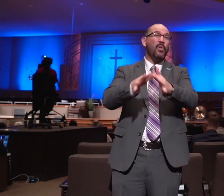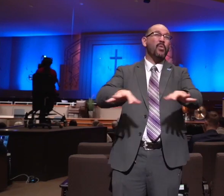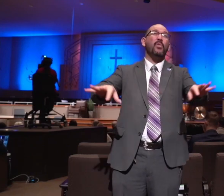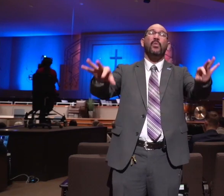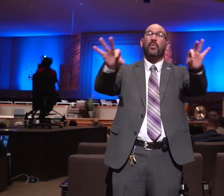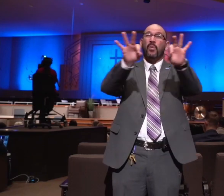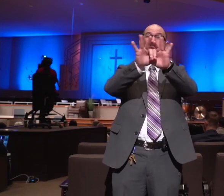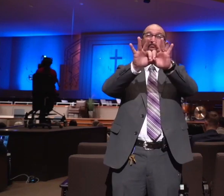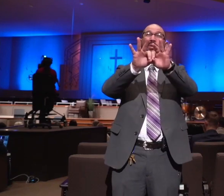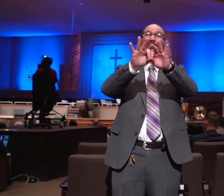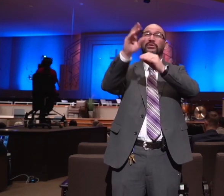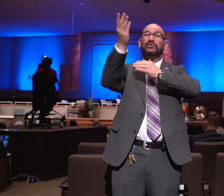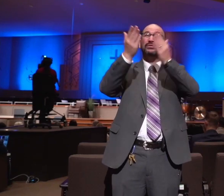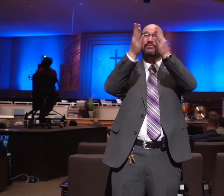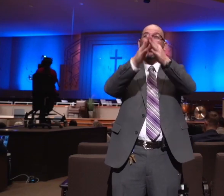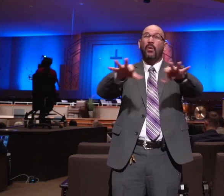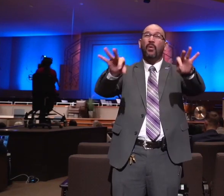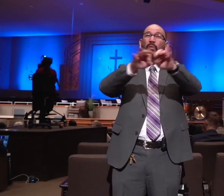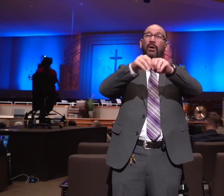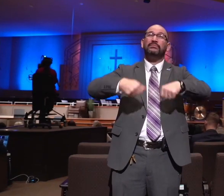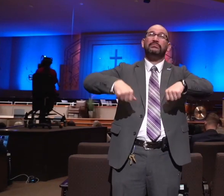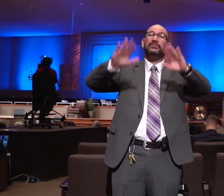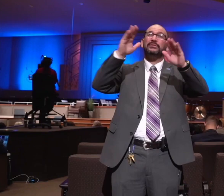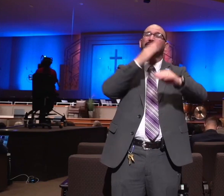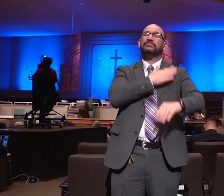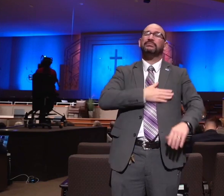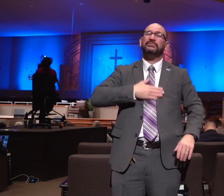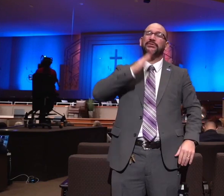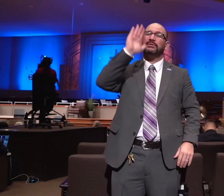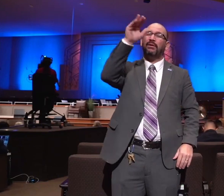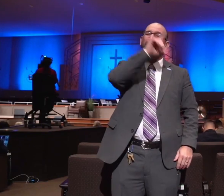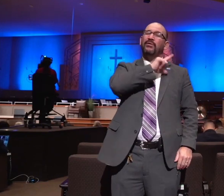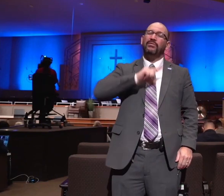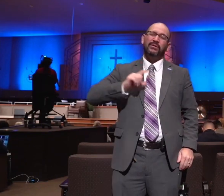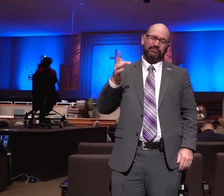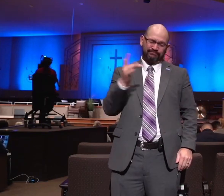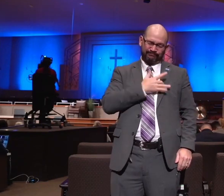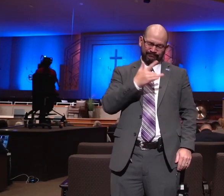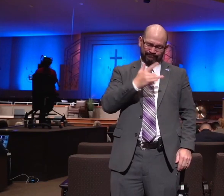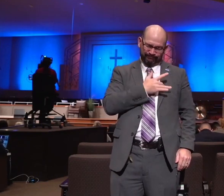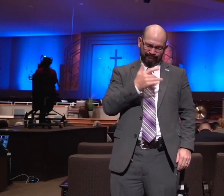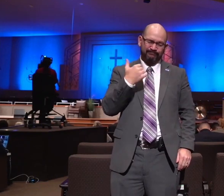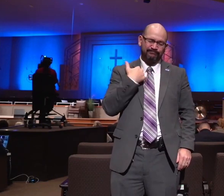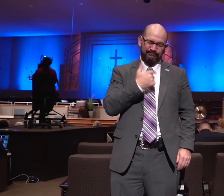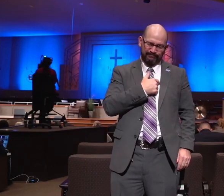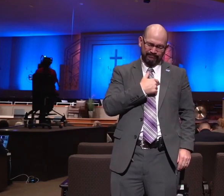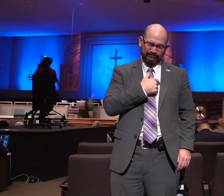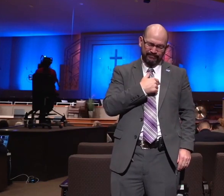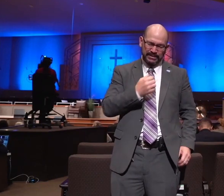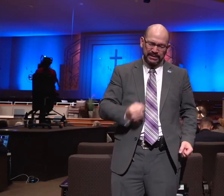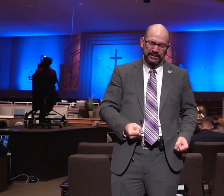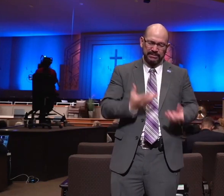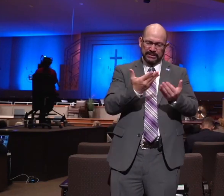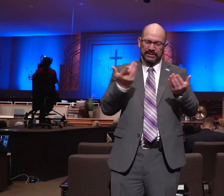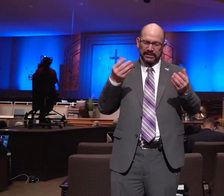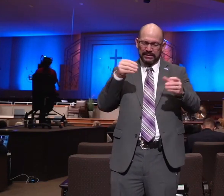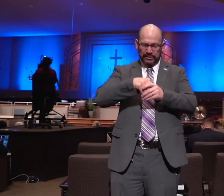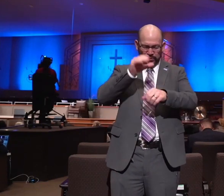Lord speak to our hearts